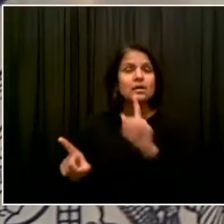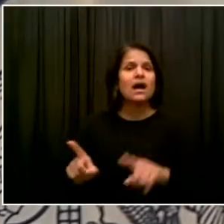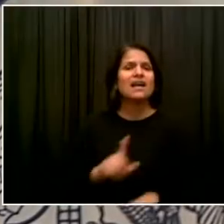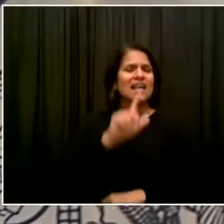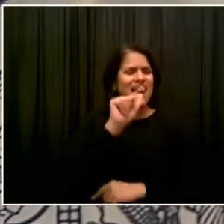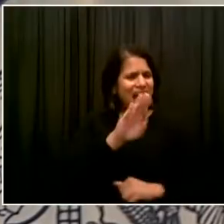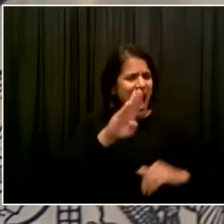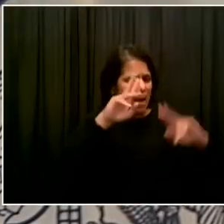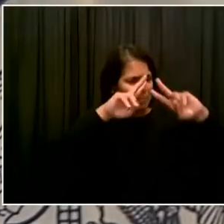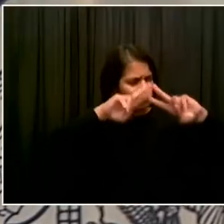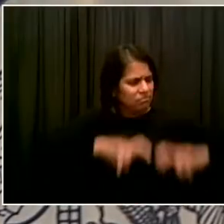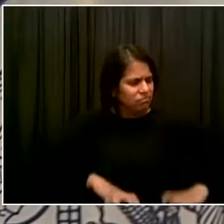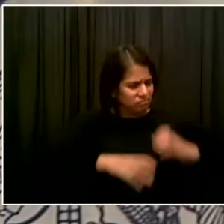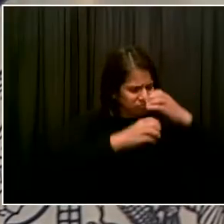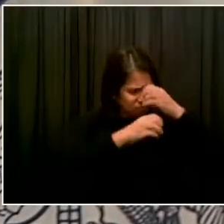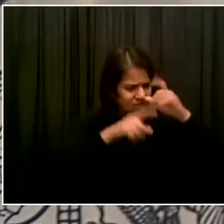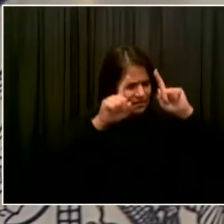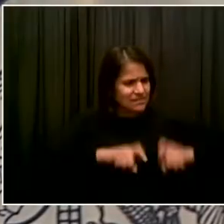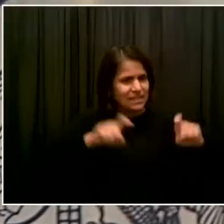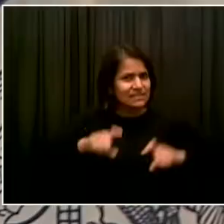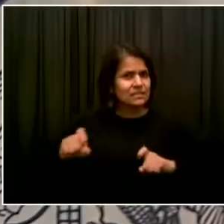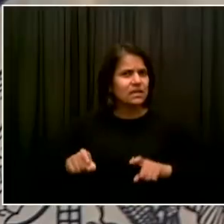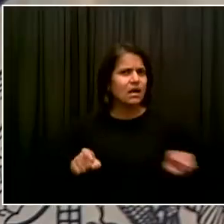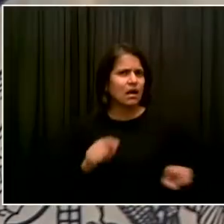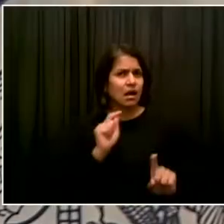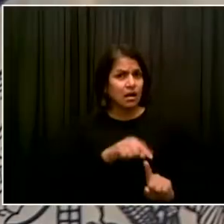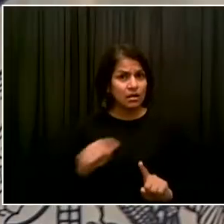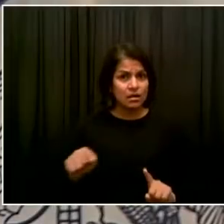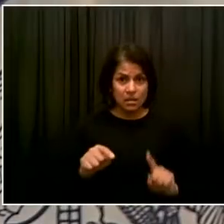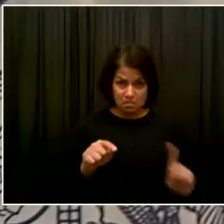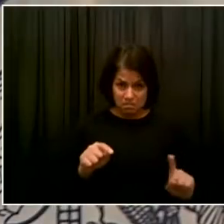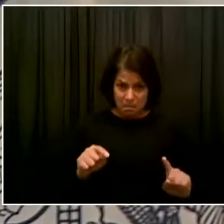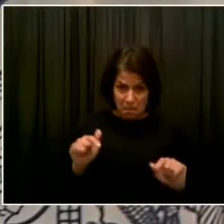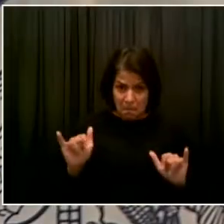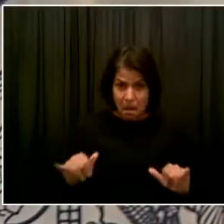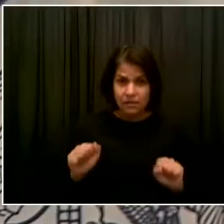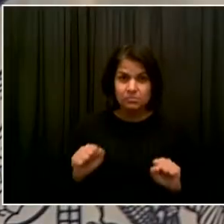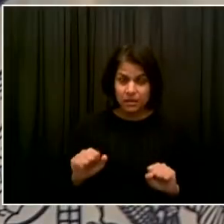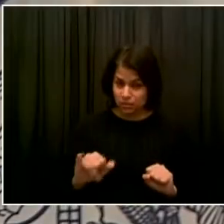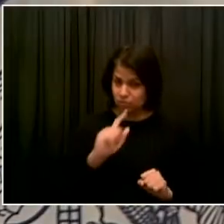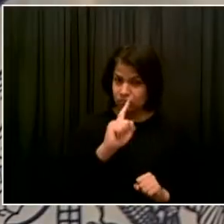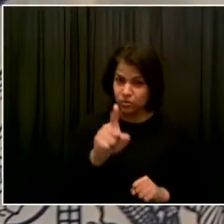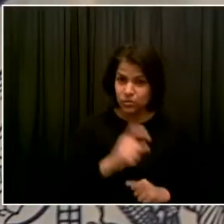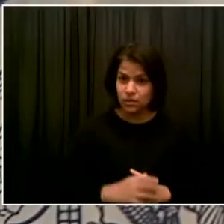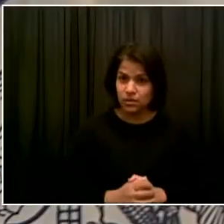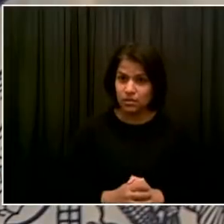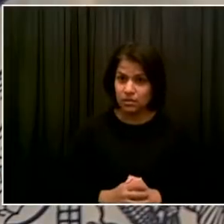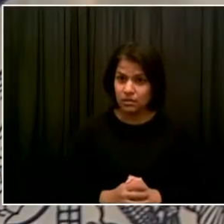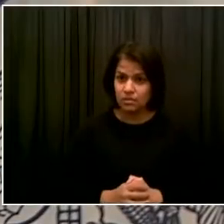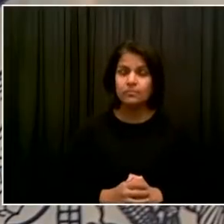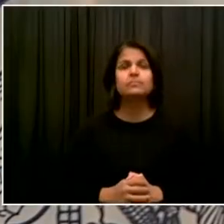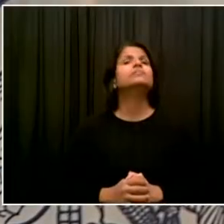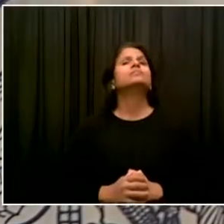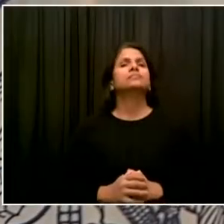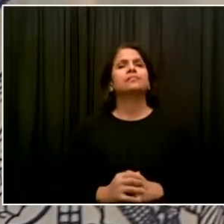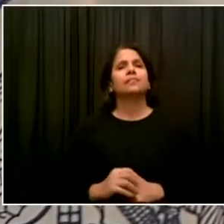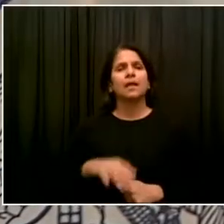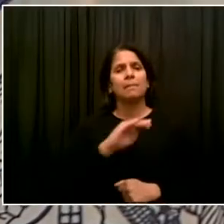NOW? IS THIS FROM LAB ANALIYSS F OHOW IT IS INTERACTING WITH PEOPLE CONTRACTING IT? HOW CONCERNED